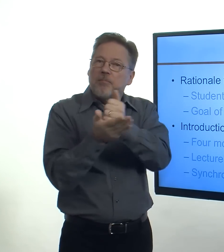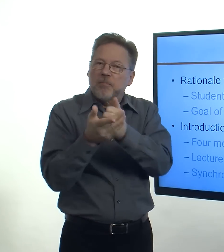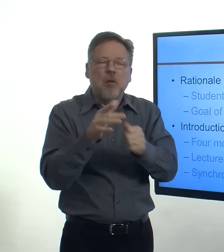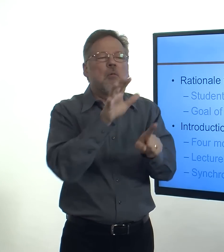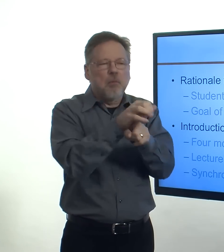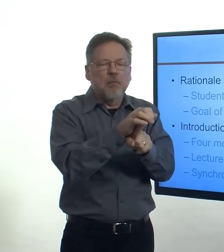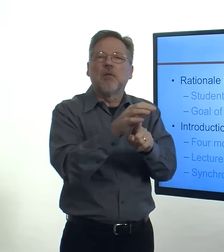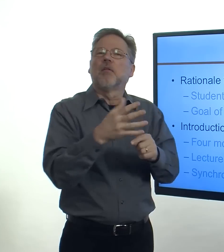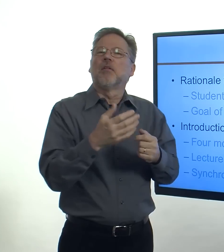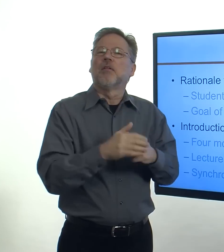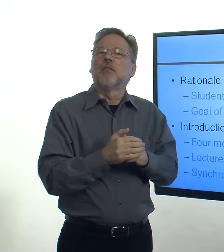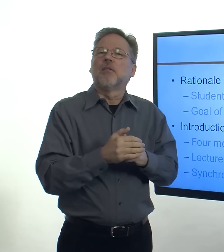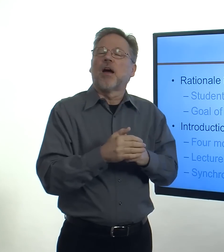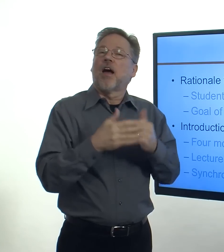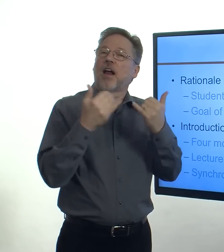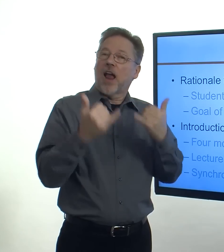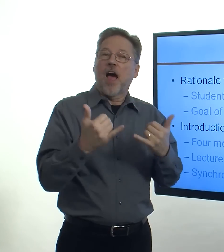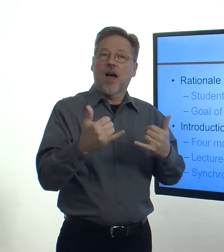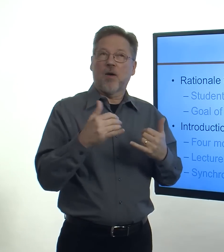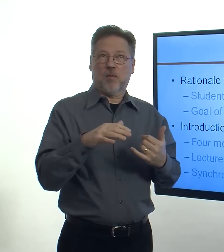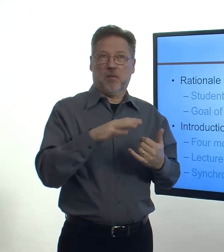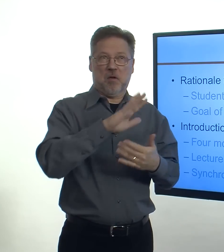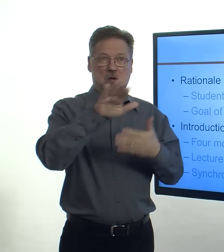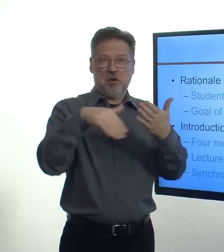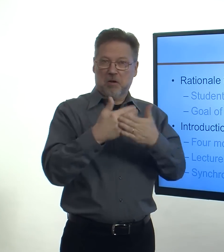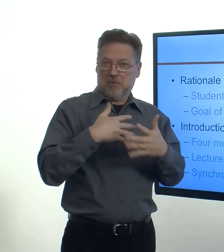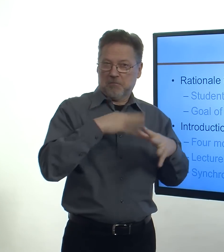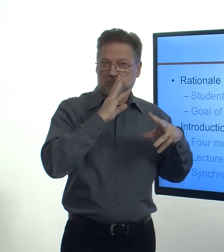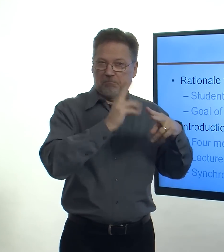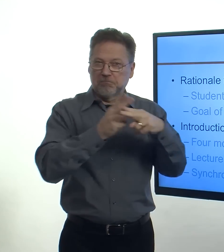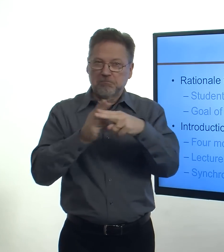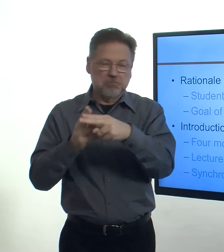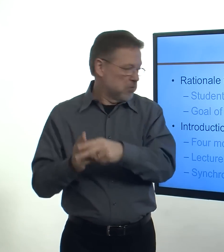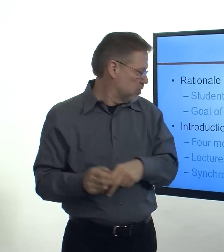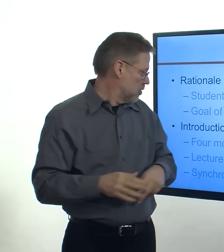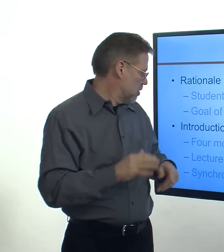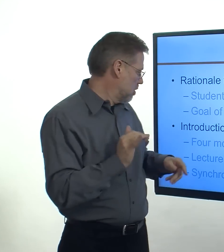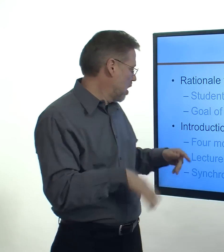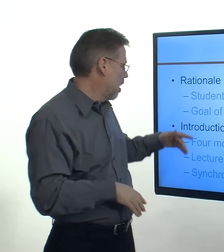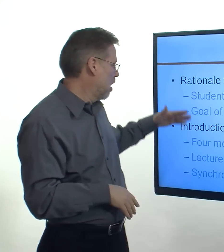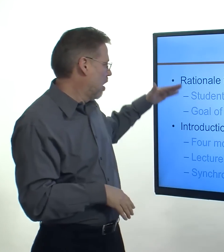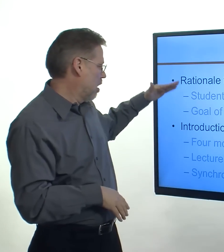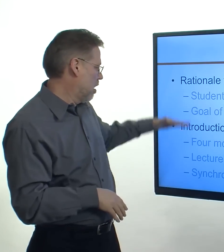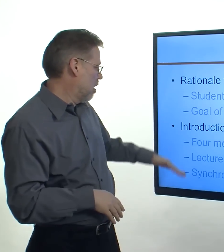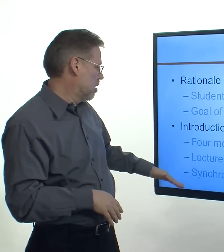can stop and refer to the captions to help you understand. In all, that’s how the course was designed.